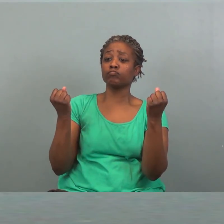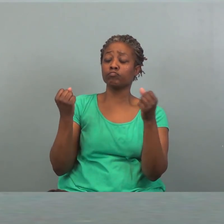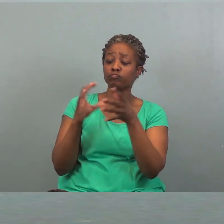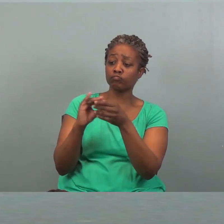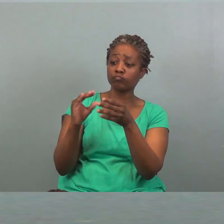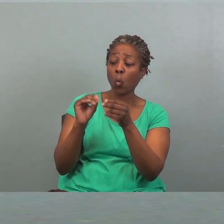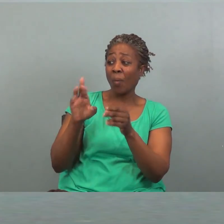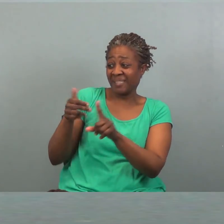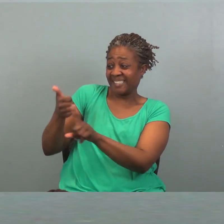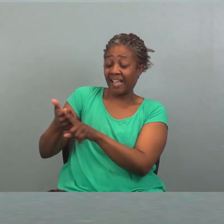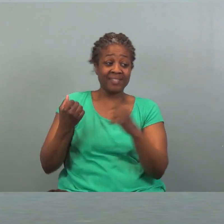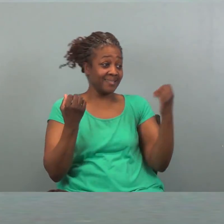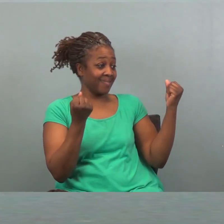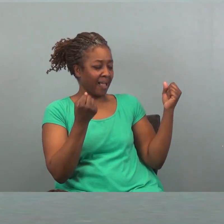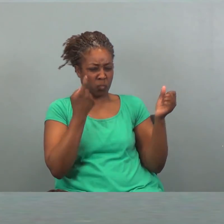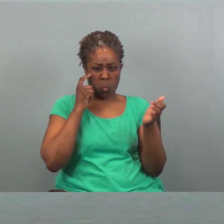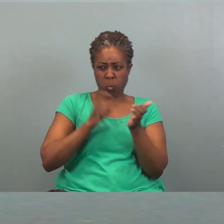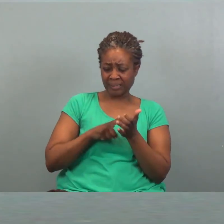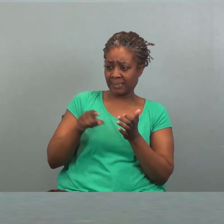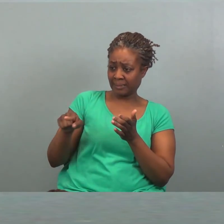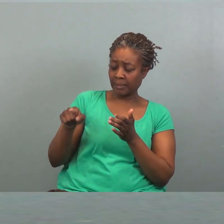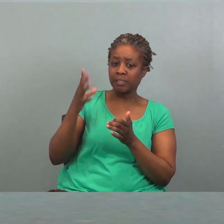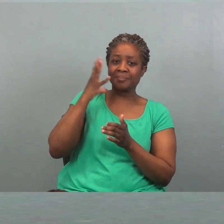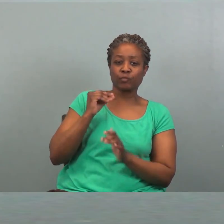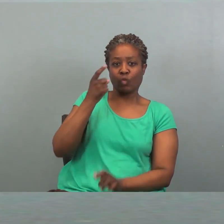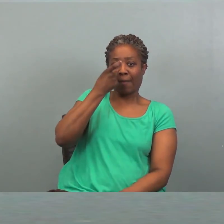At times, you may notice that specific signs you are using, or that the client is using, is causing them